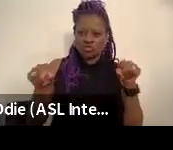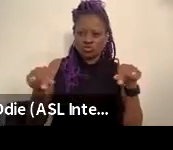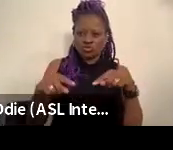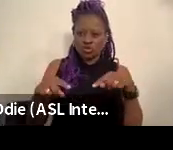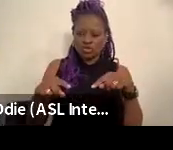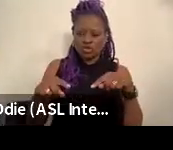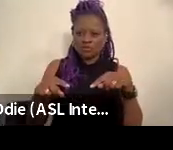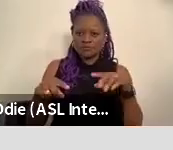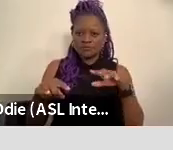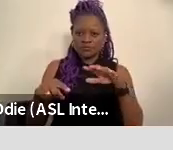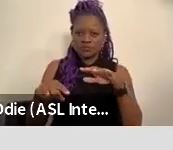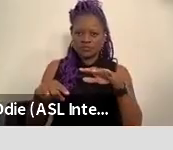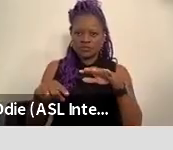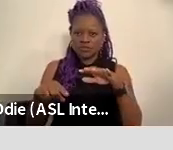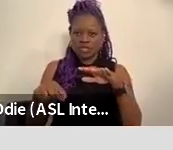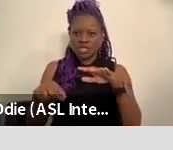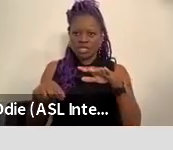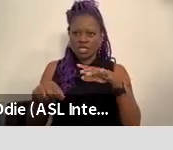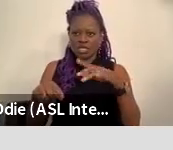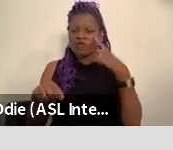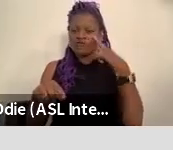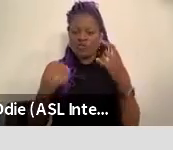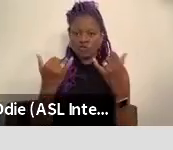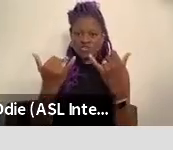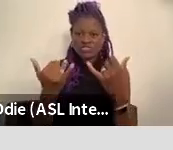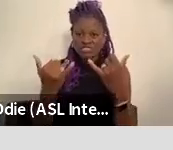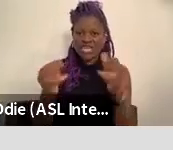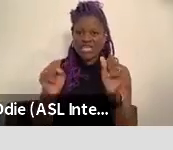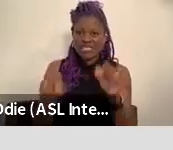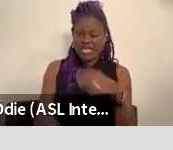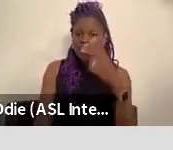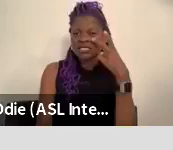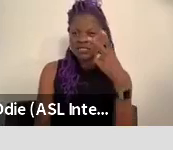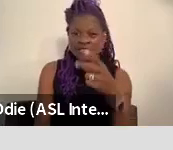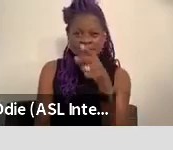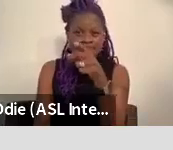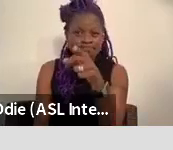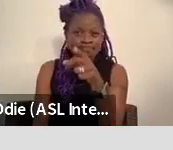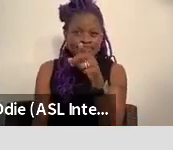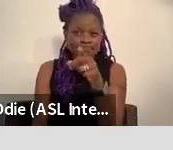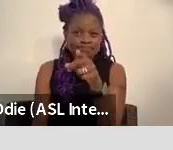As of as of today, you can see that we have